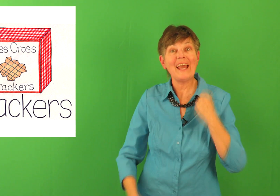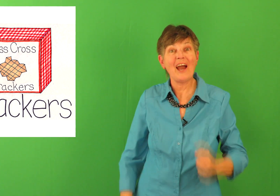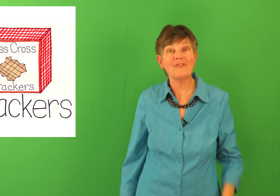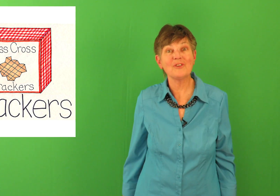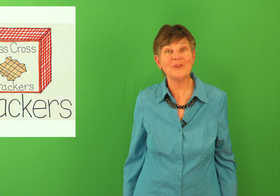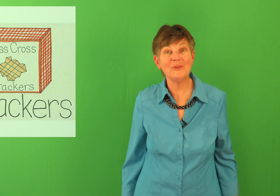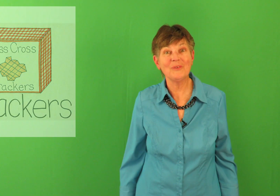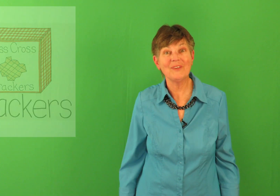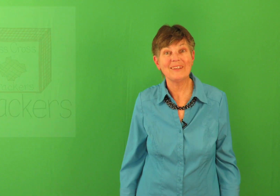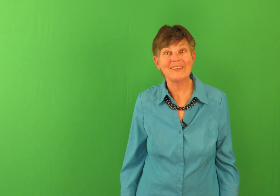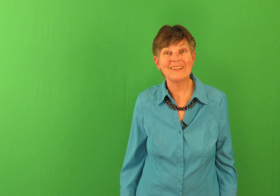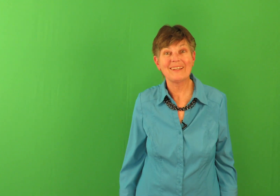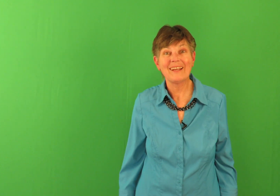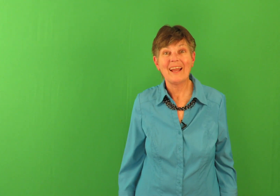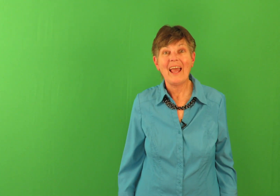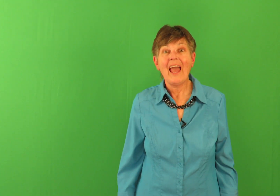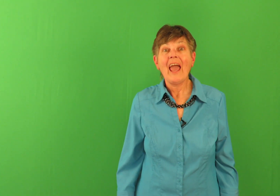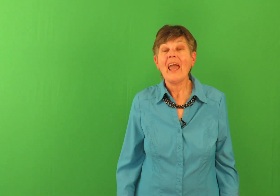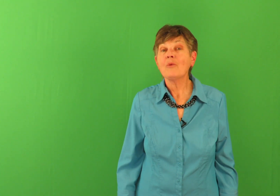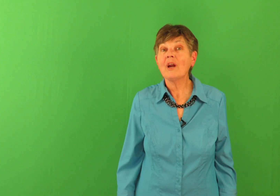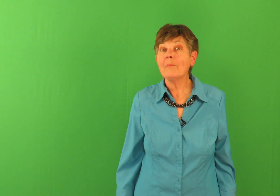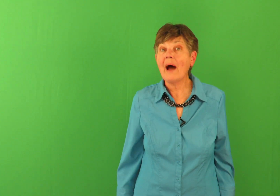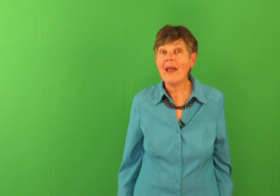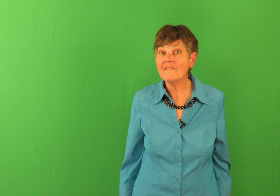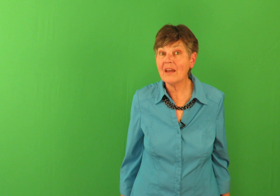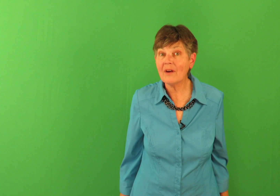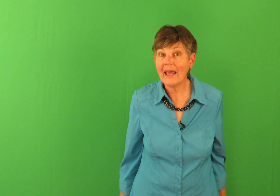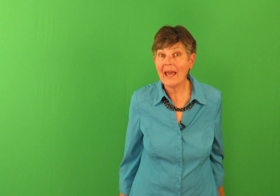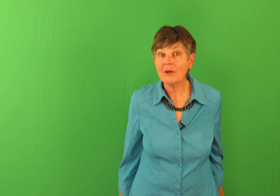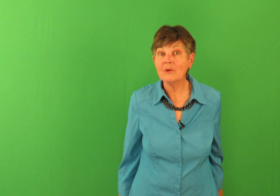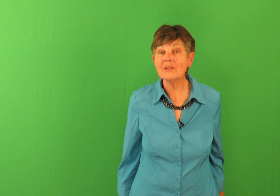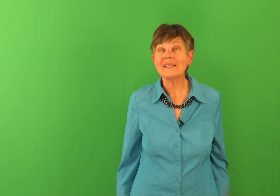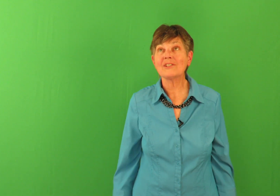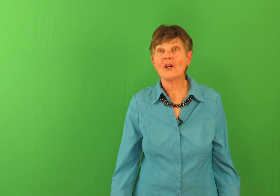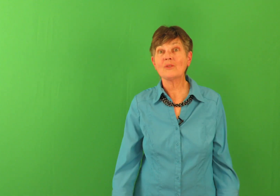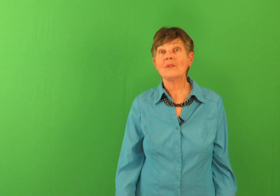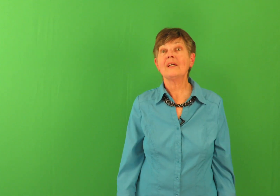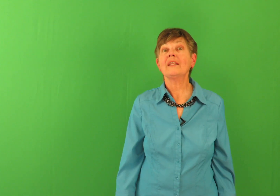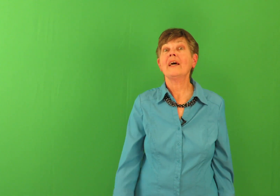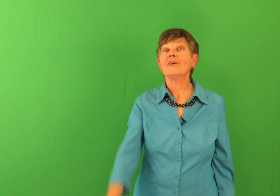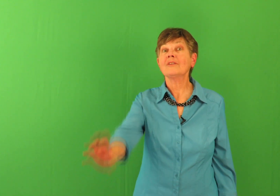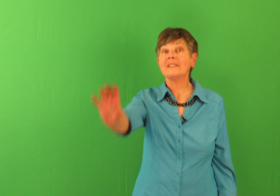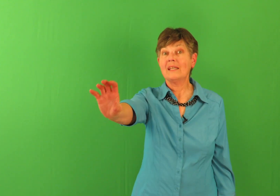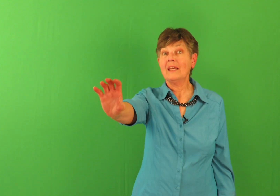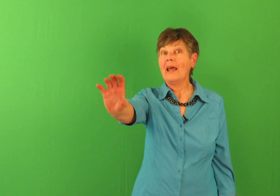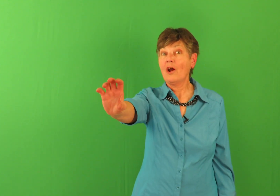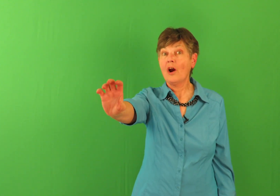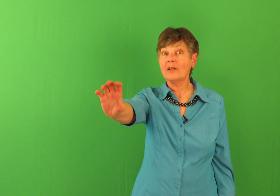afternoon and one of my favorite animals that starts with the letter C that hard